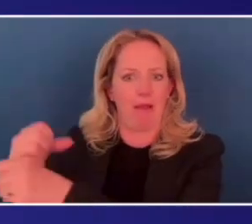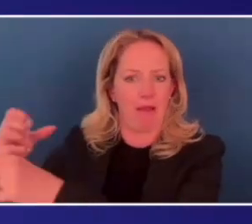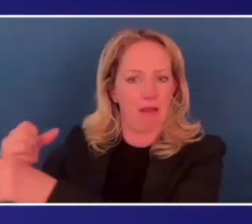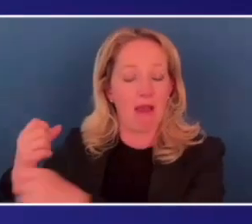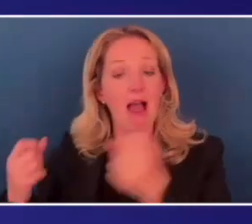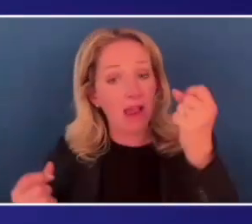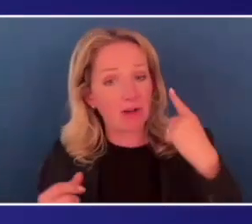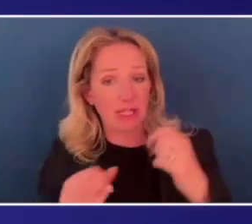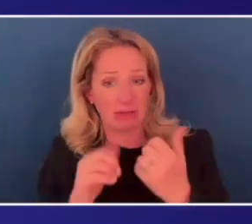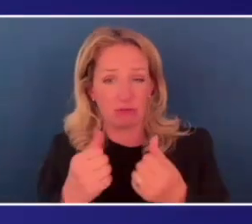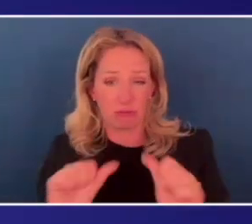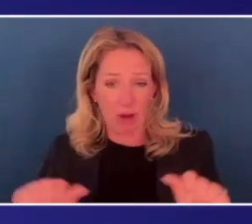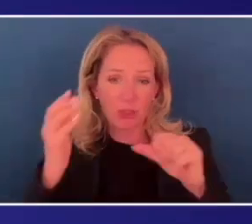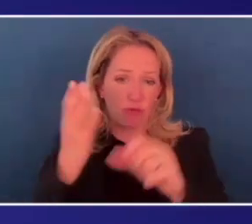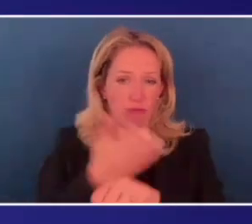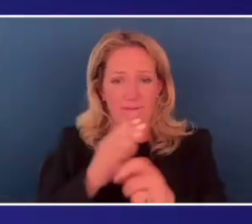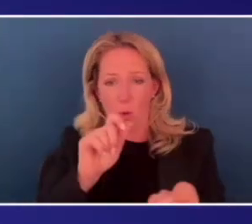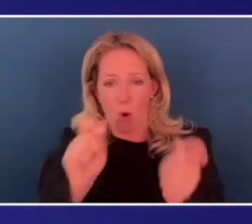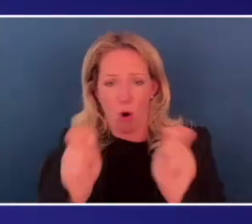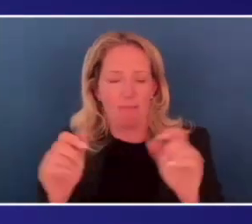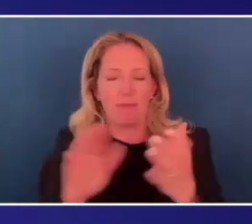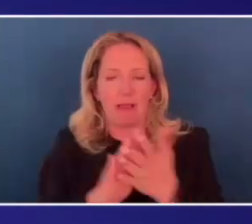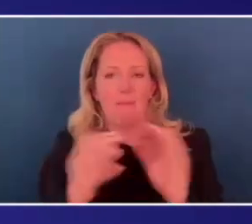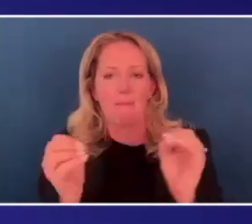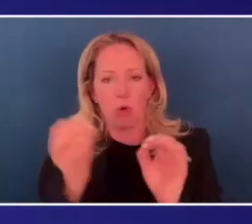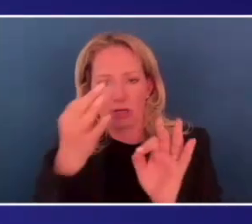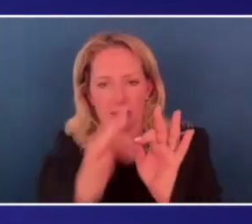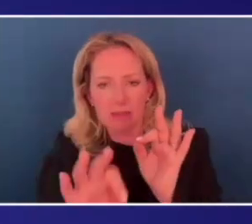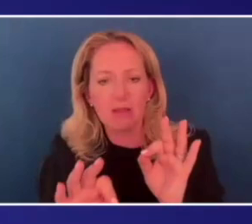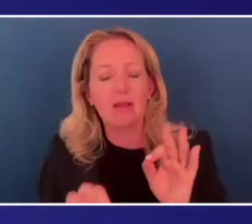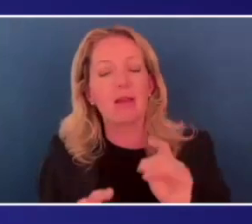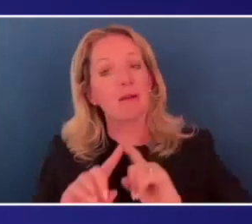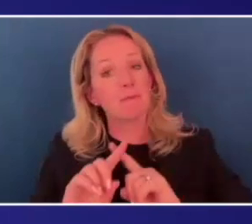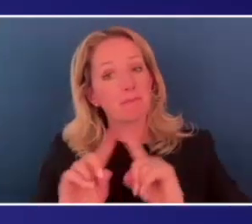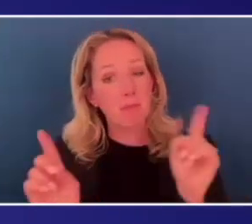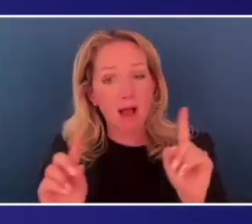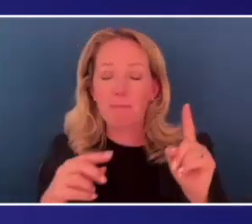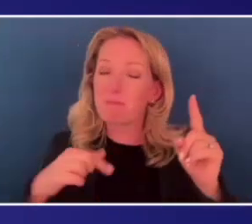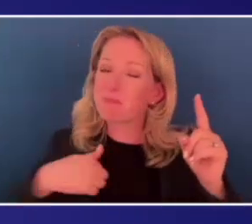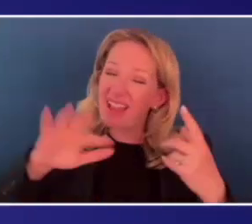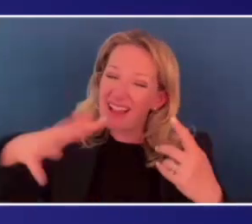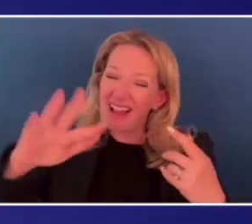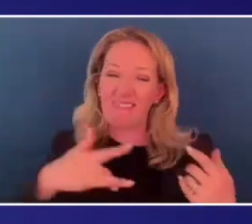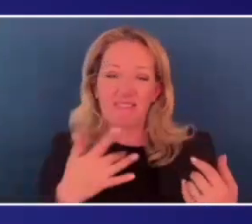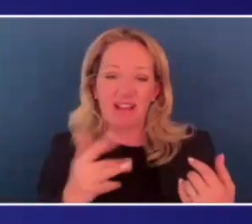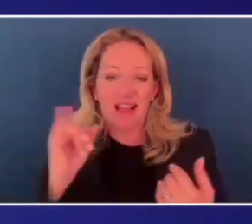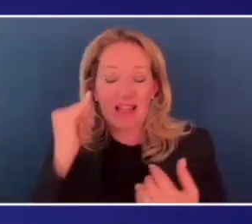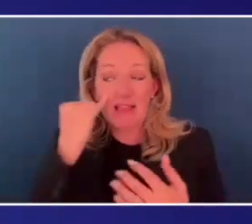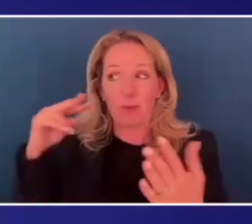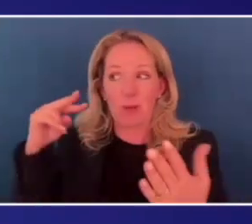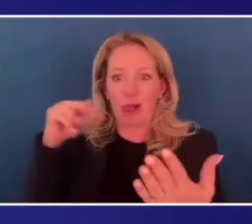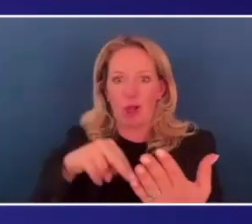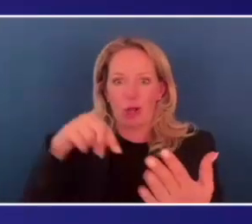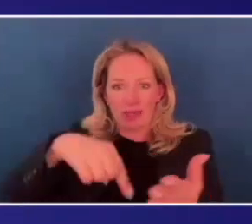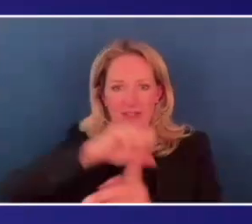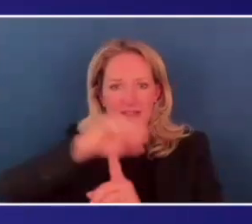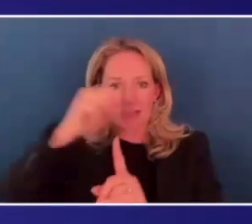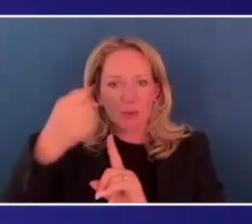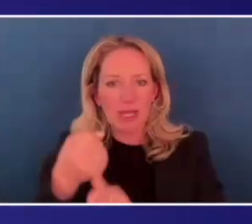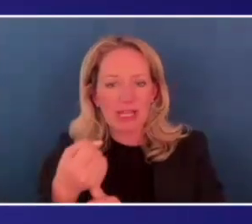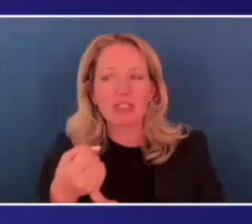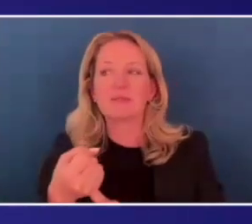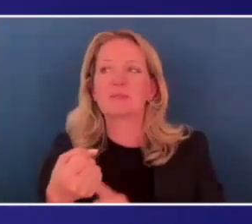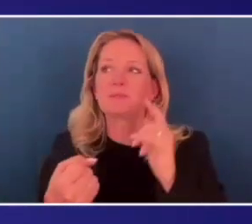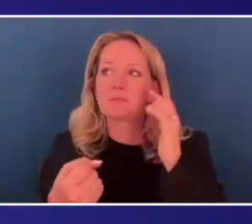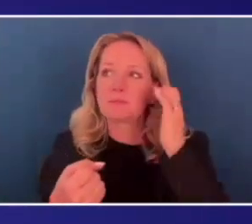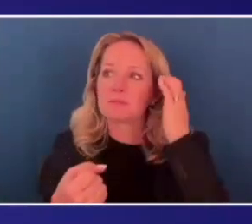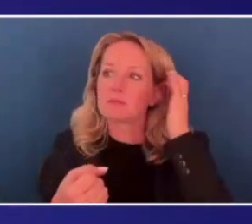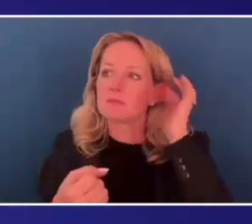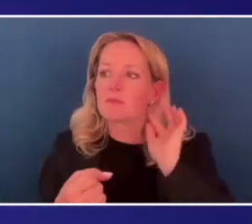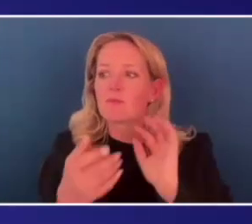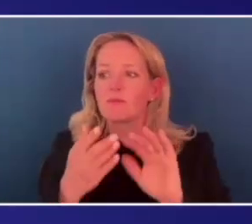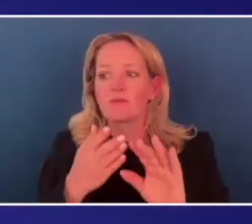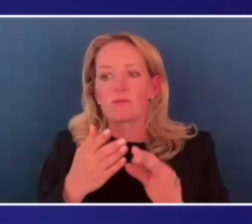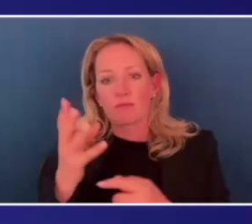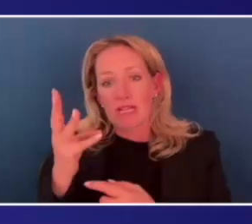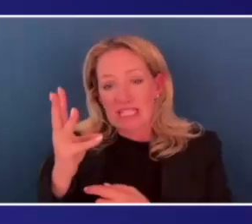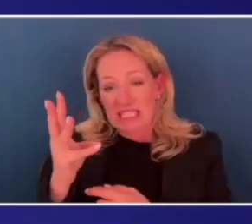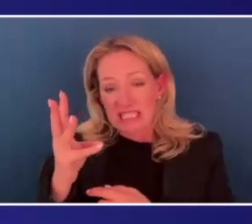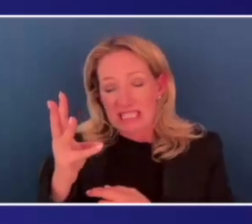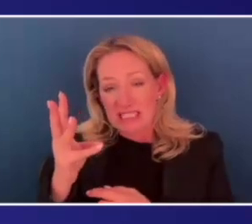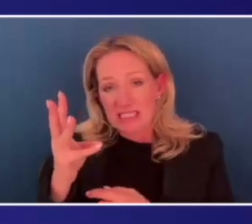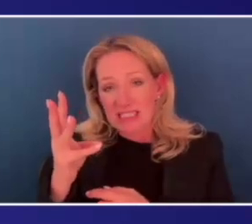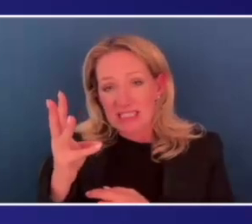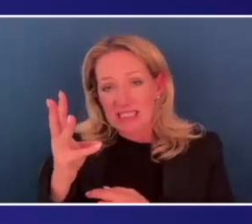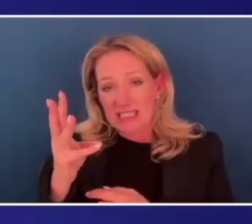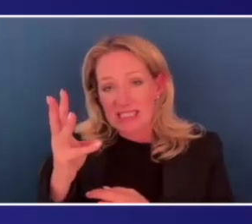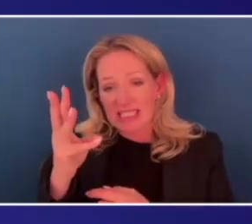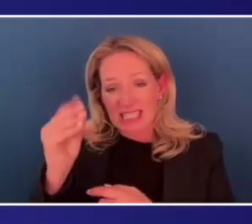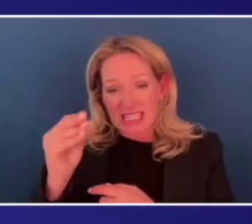But the simple I kind of feel like we look at this whole situation here. After 6 decades of this process.